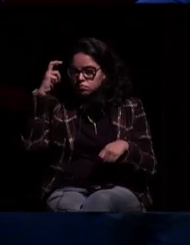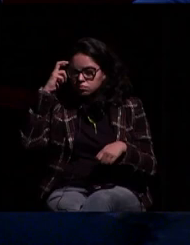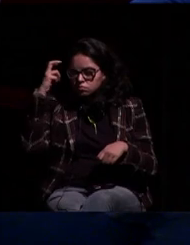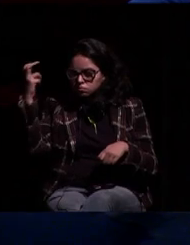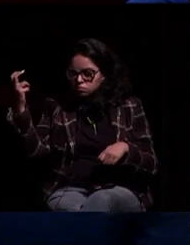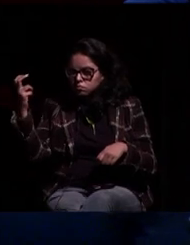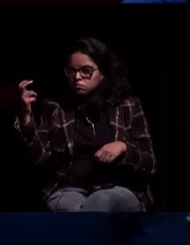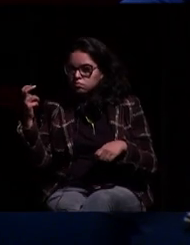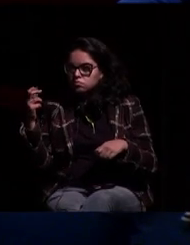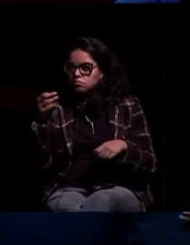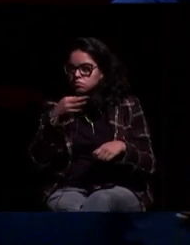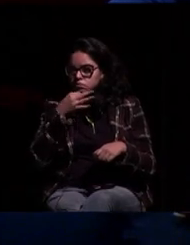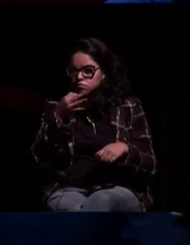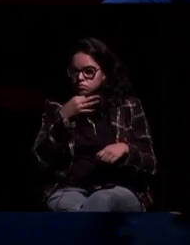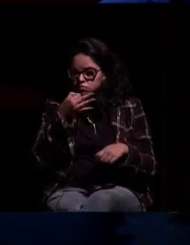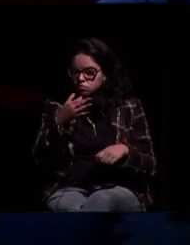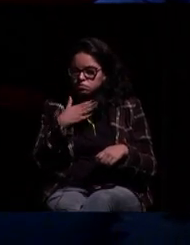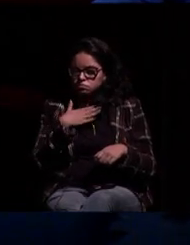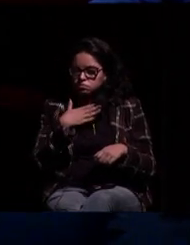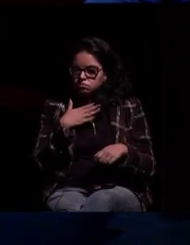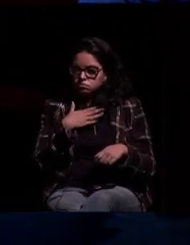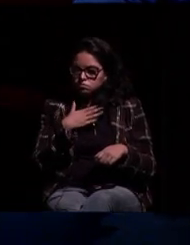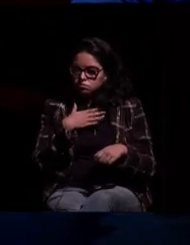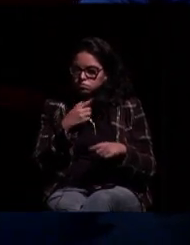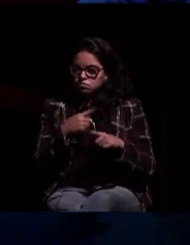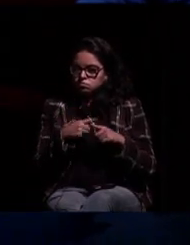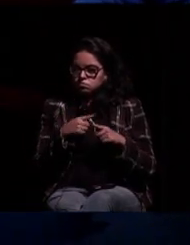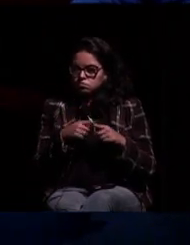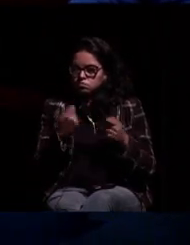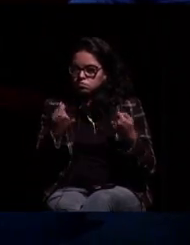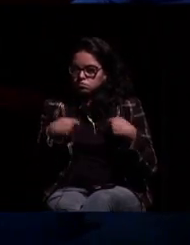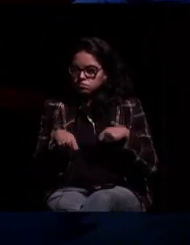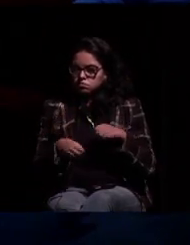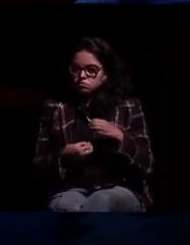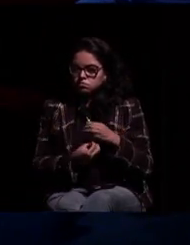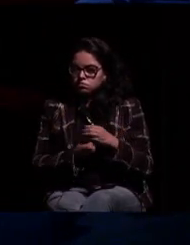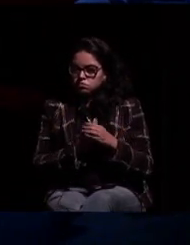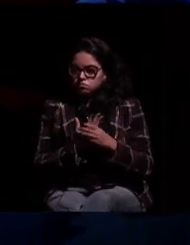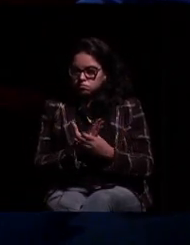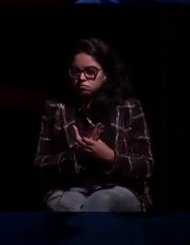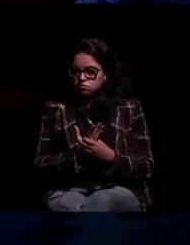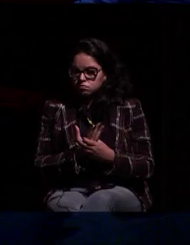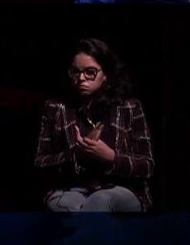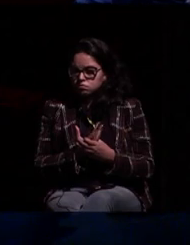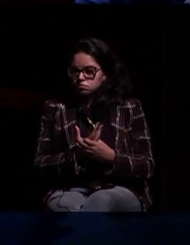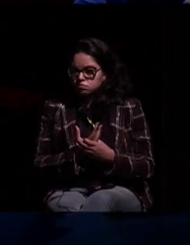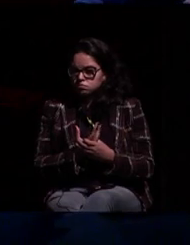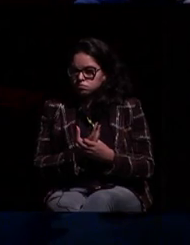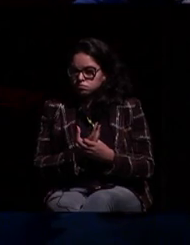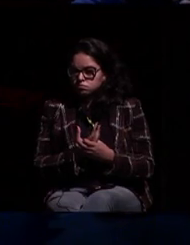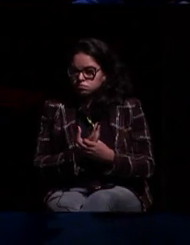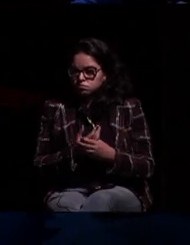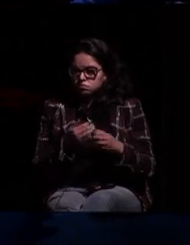from my point of view, as we need to create those wider instances